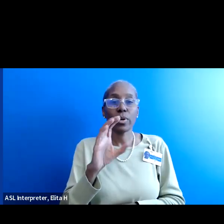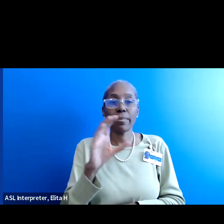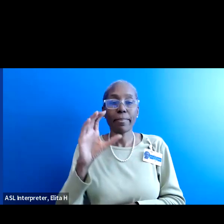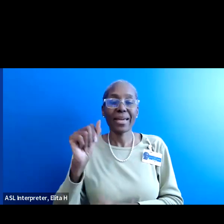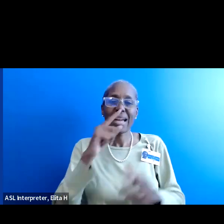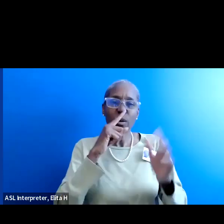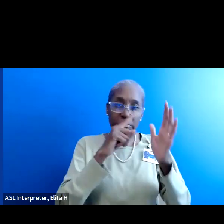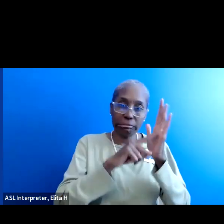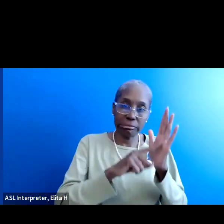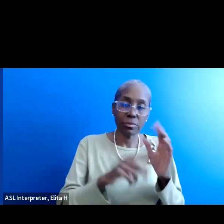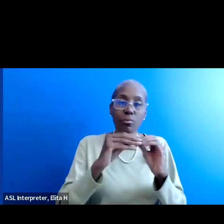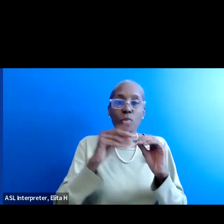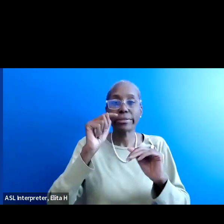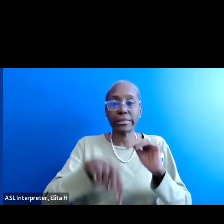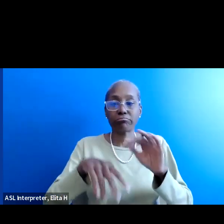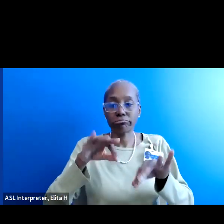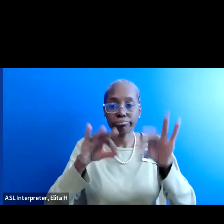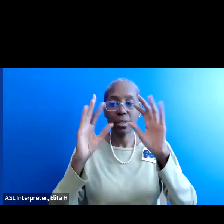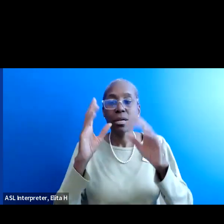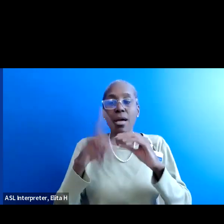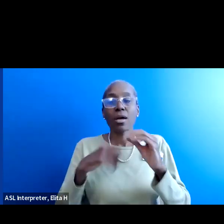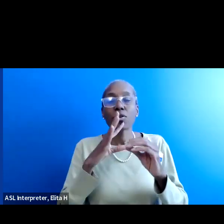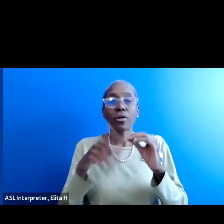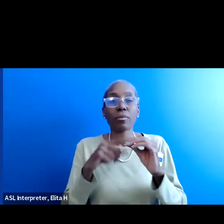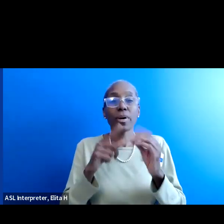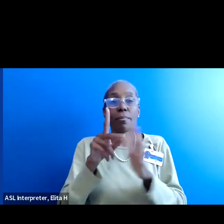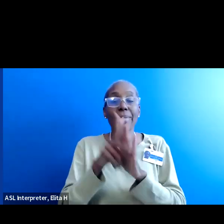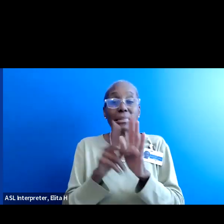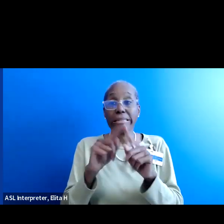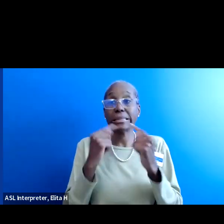deeper and see what else I could find and talk to our policy team at Consumer Voice